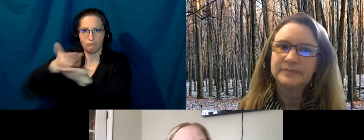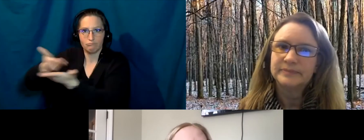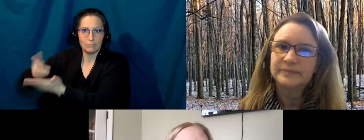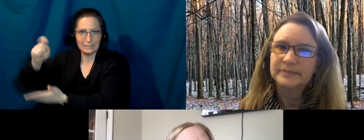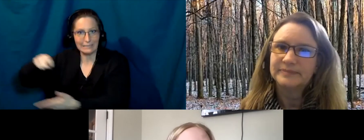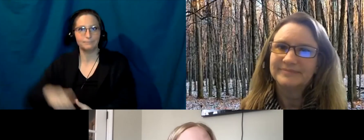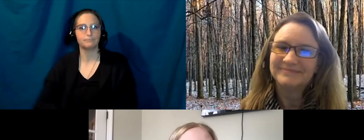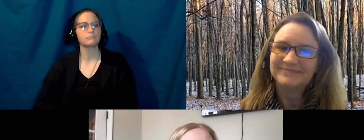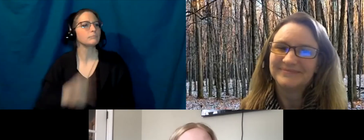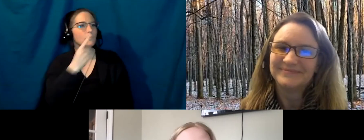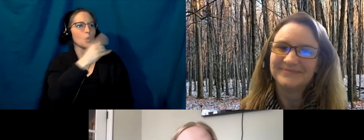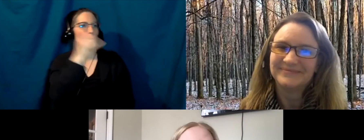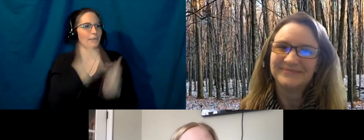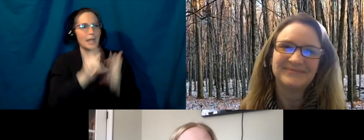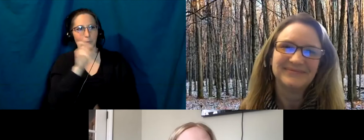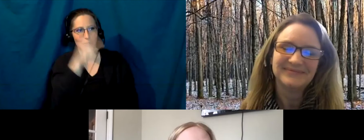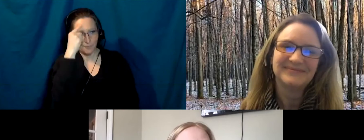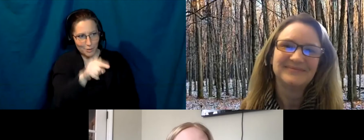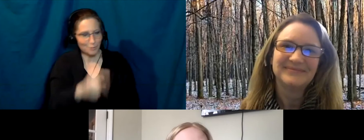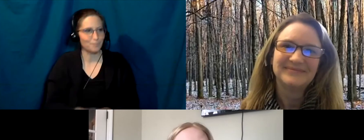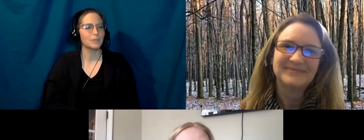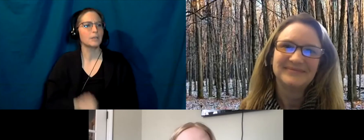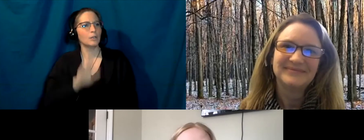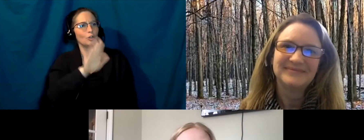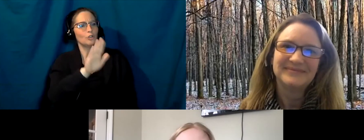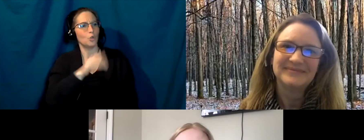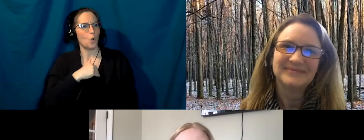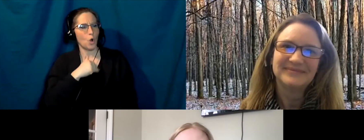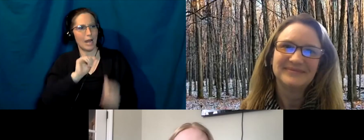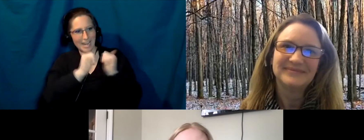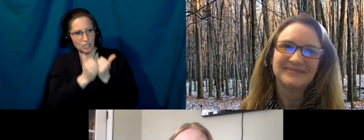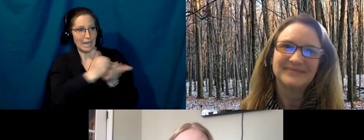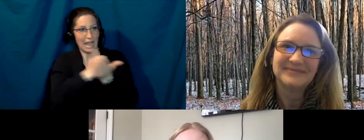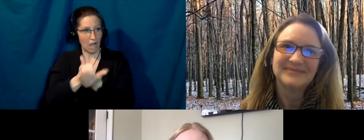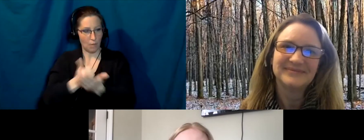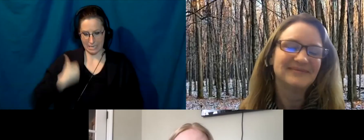last question for you how can your agency assist youth when they're looking for employment or work.